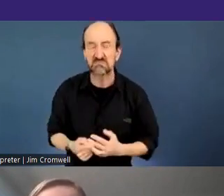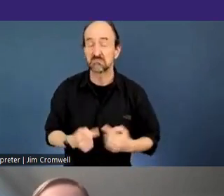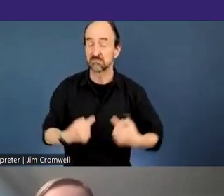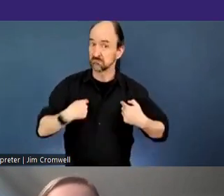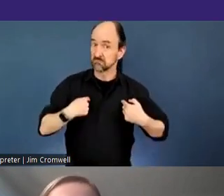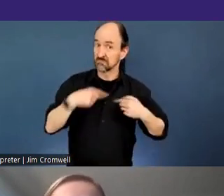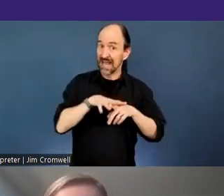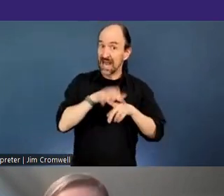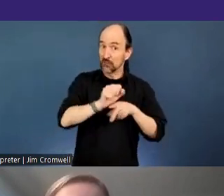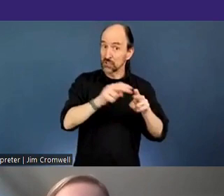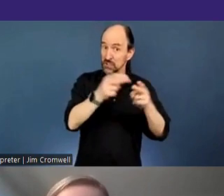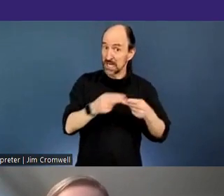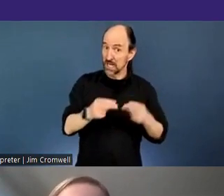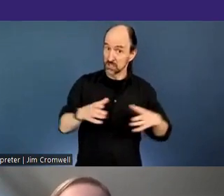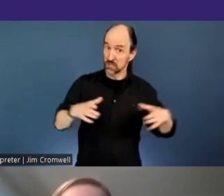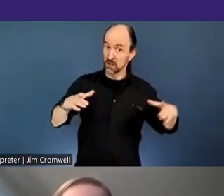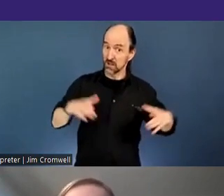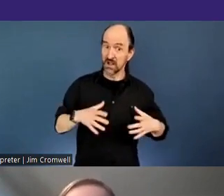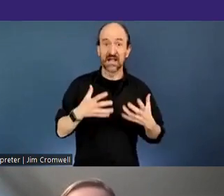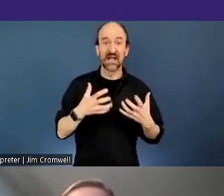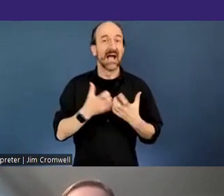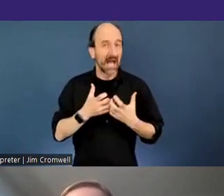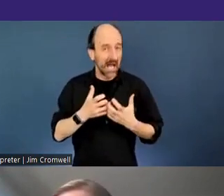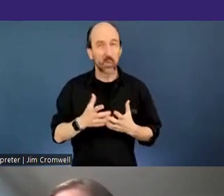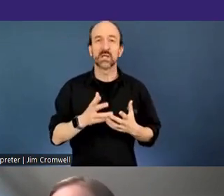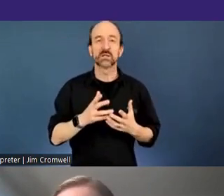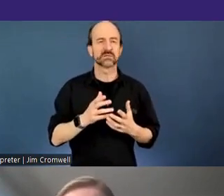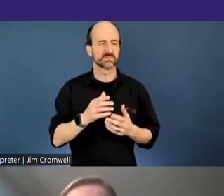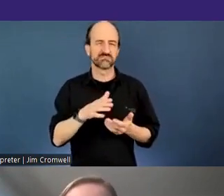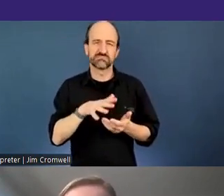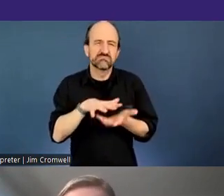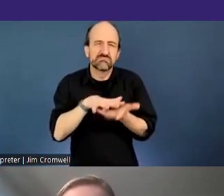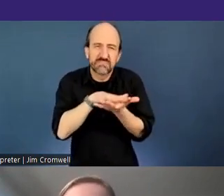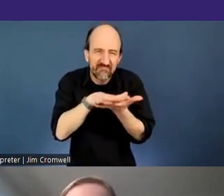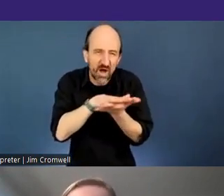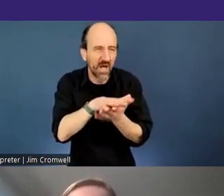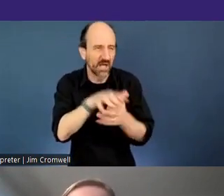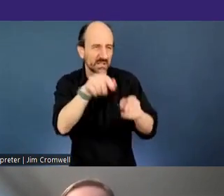define CLD and how we operationalise it. So community